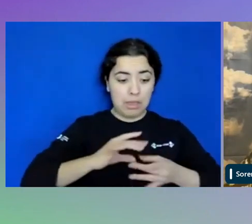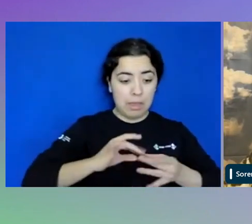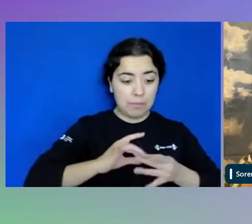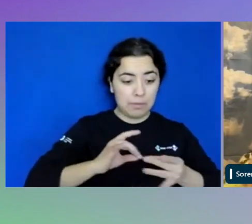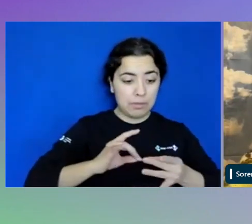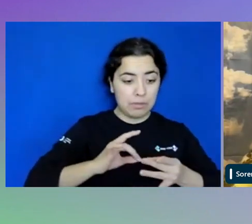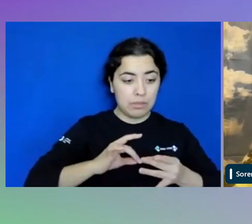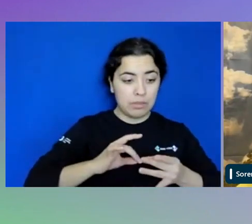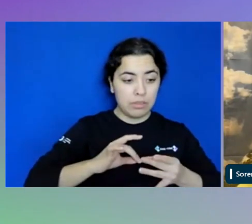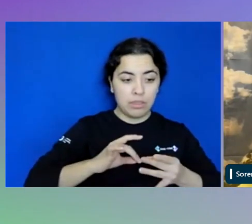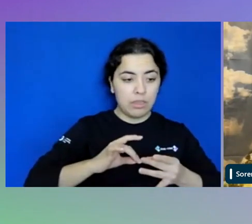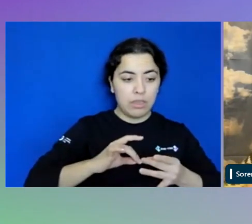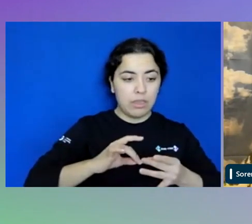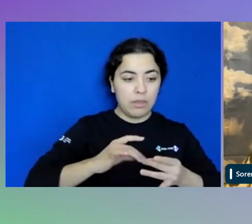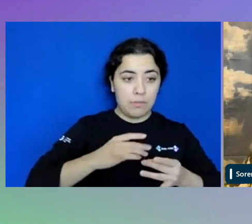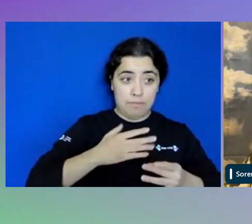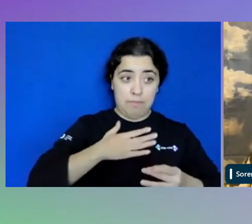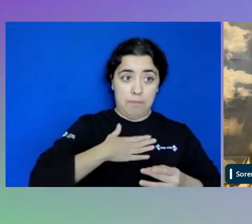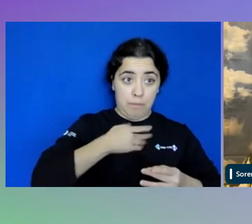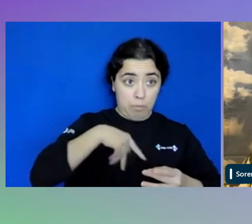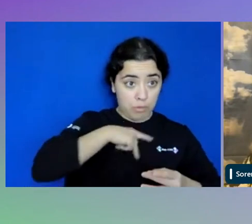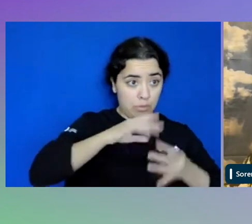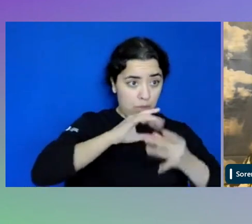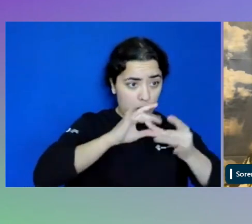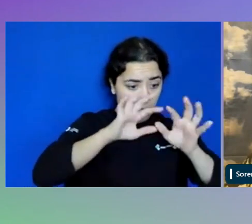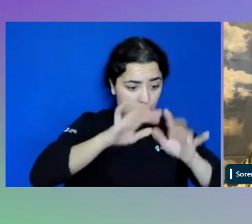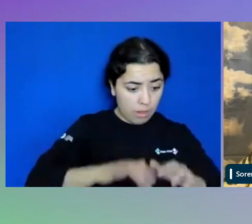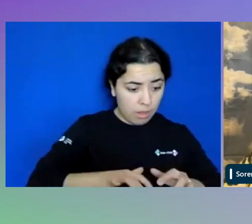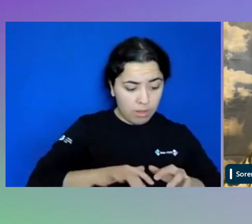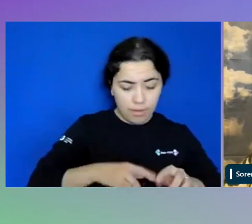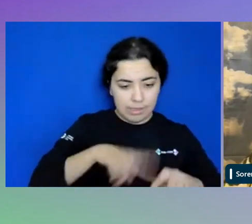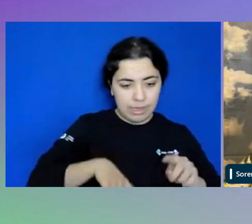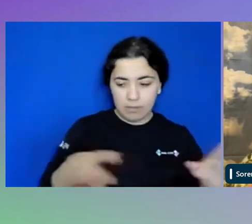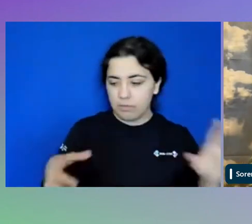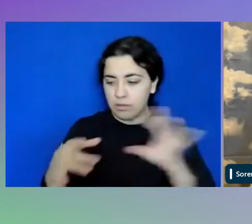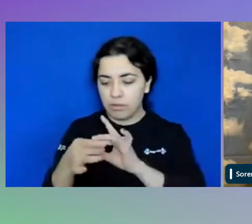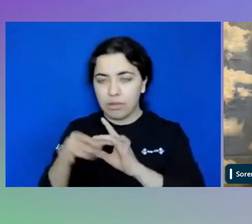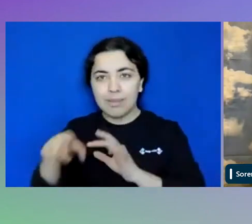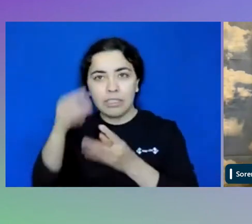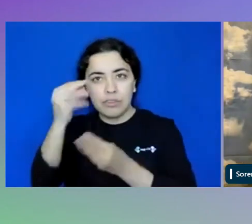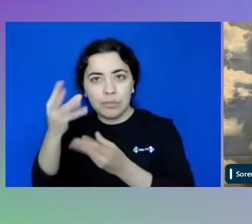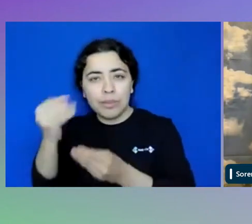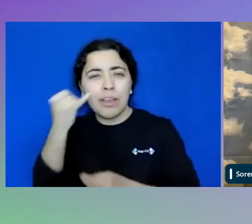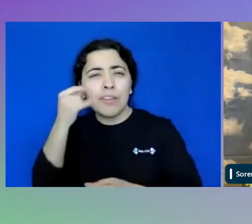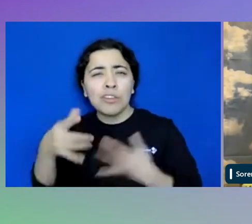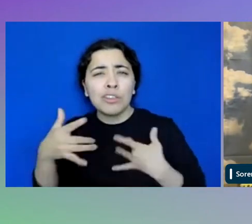data. So if you're concerned about like saying, well, I